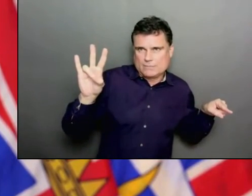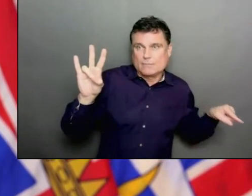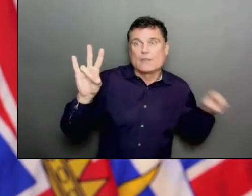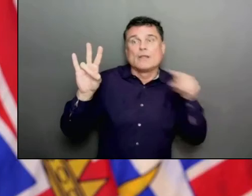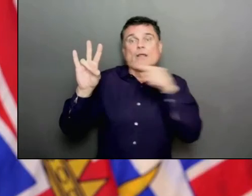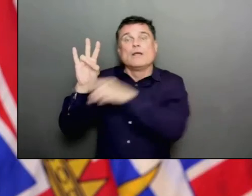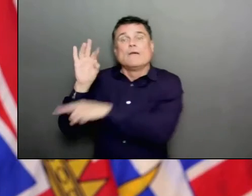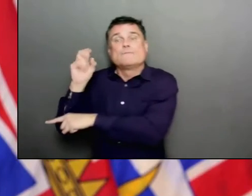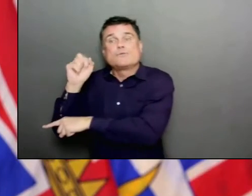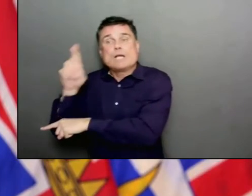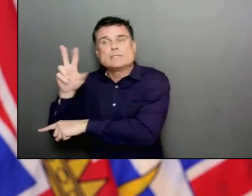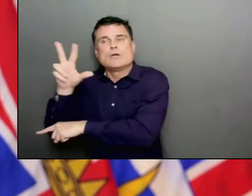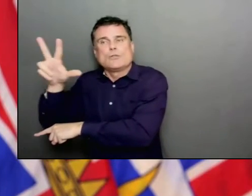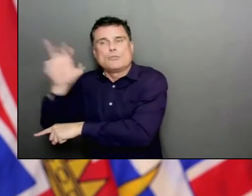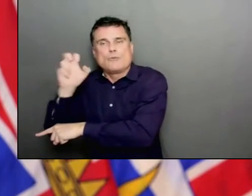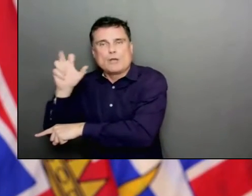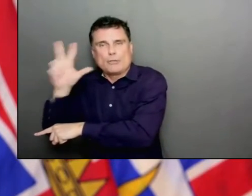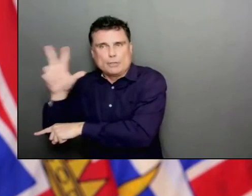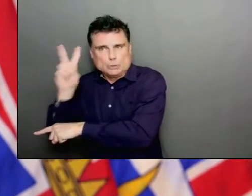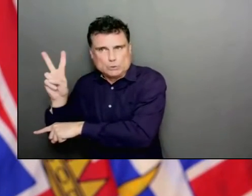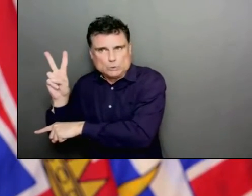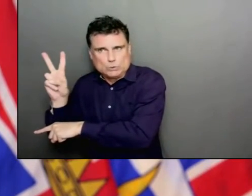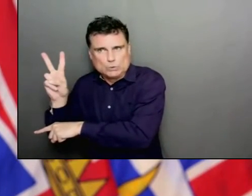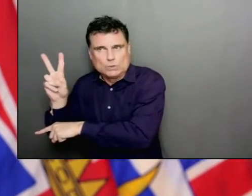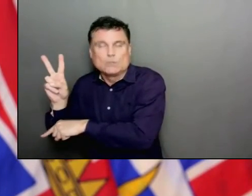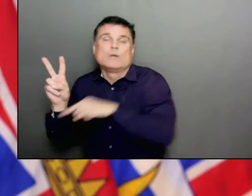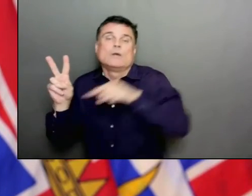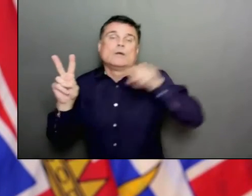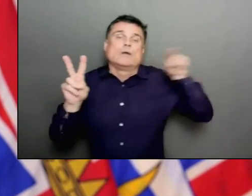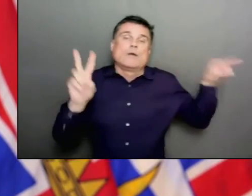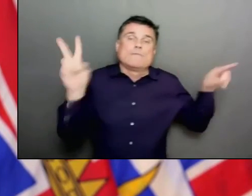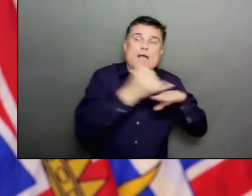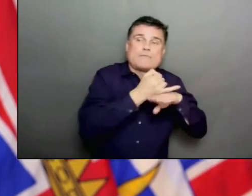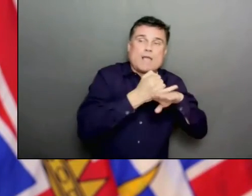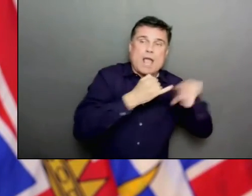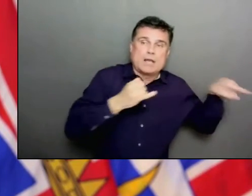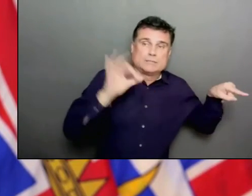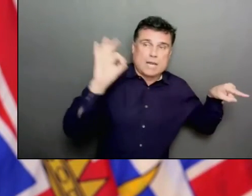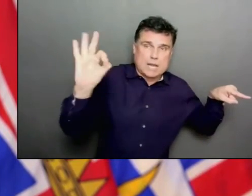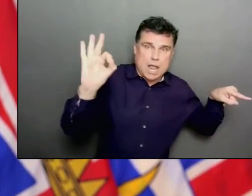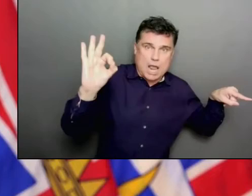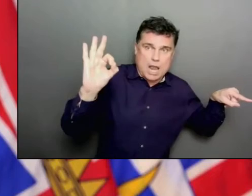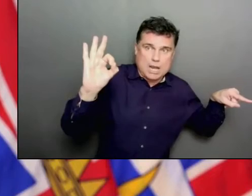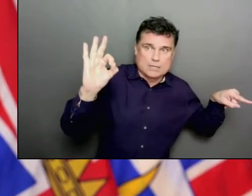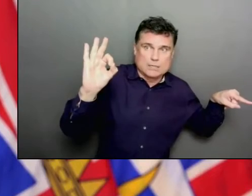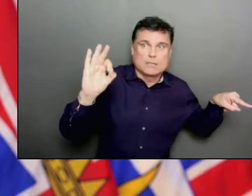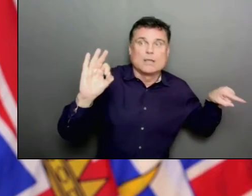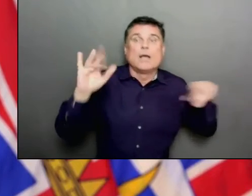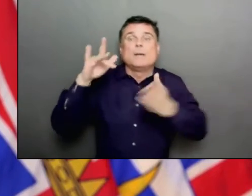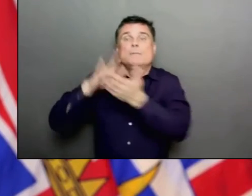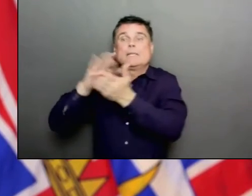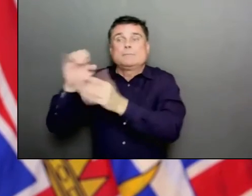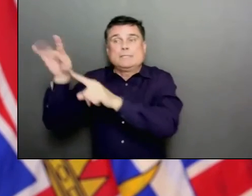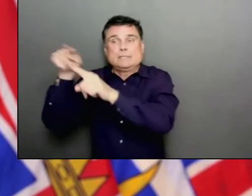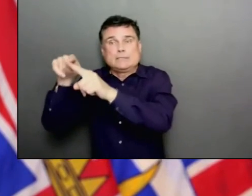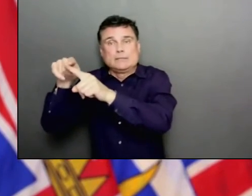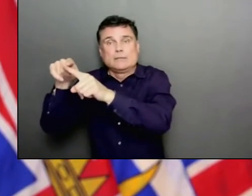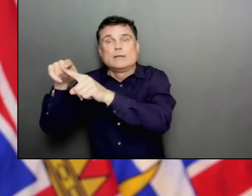cases across the province, 348 of whom are in hospital, 80 of those in critical care or ICU.